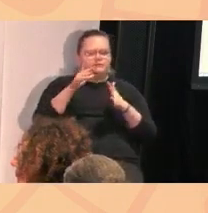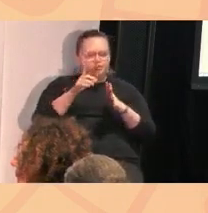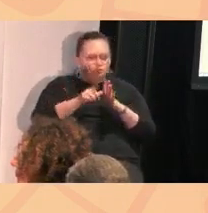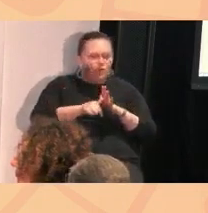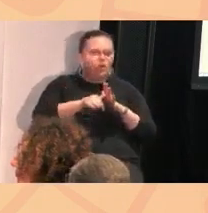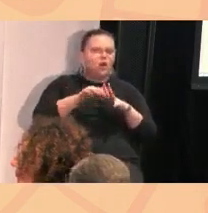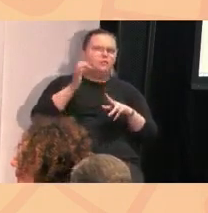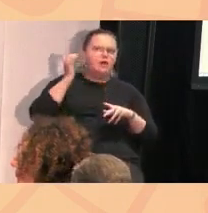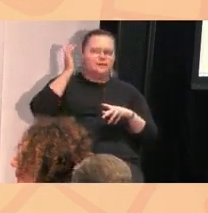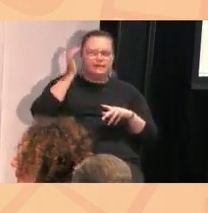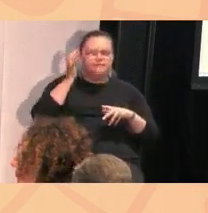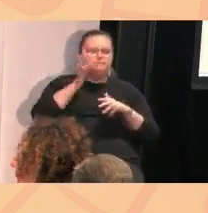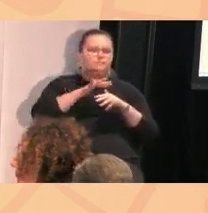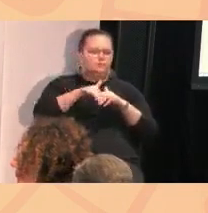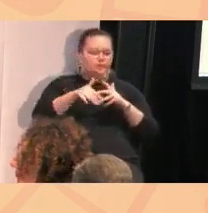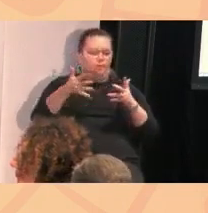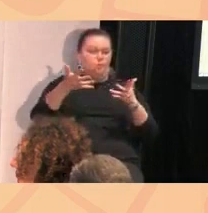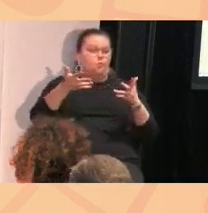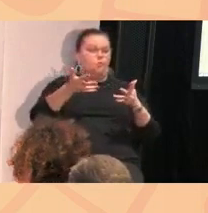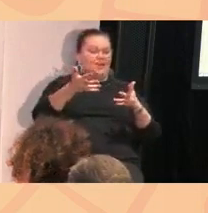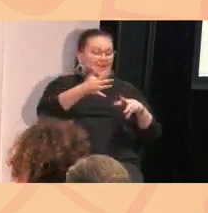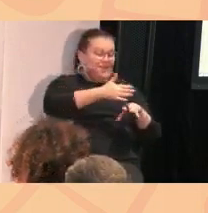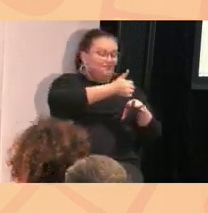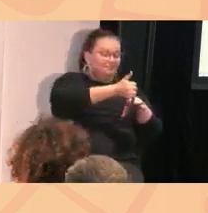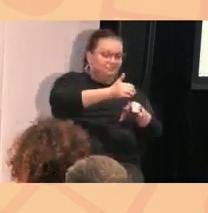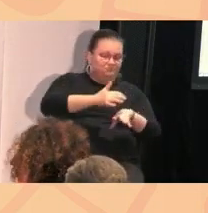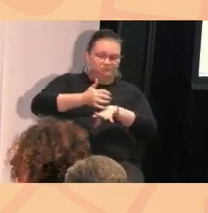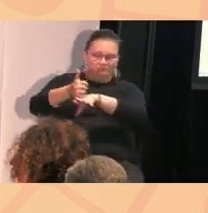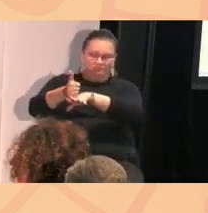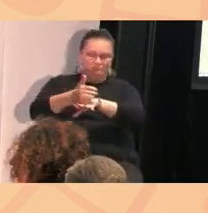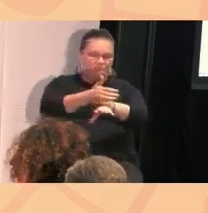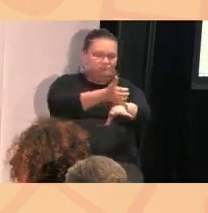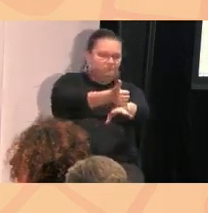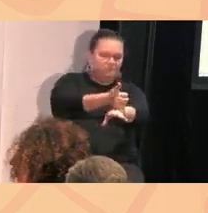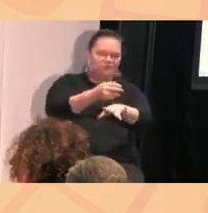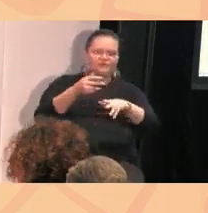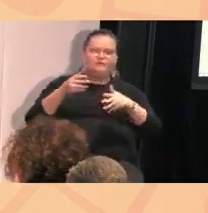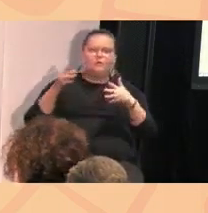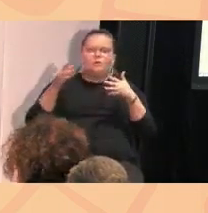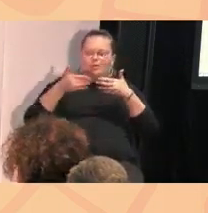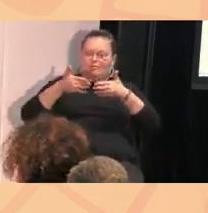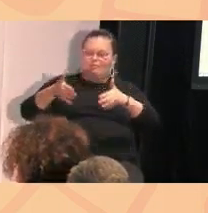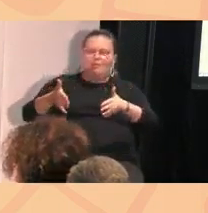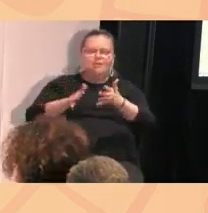So that was much more of the process was taking the time